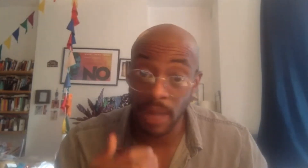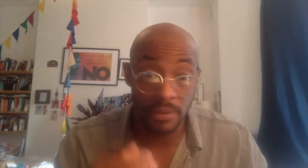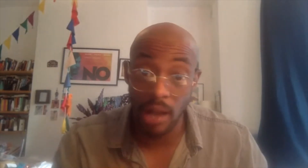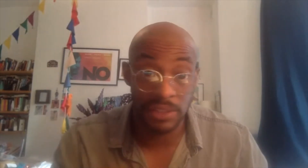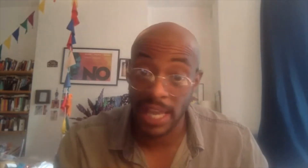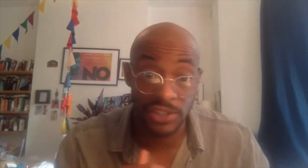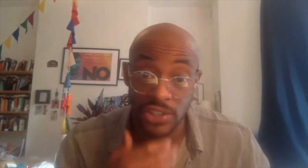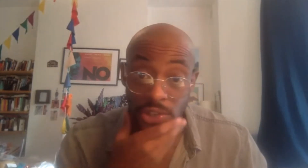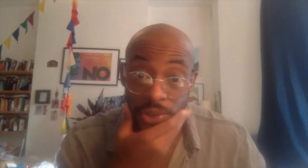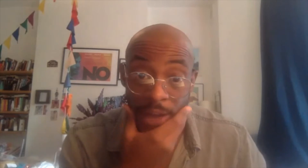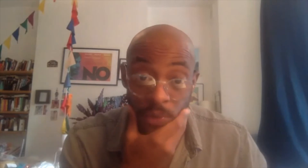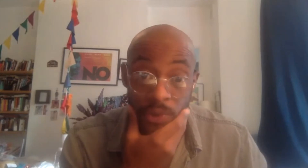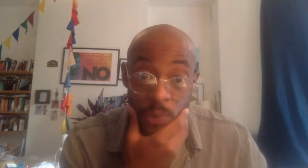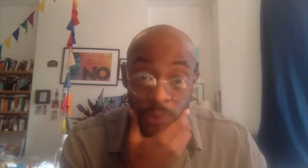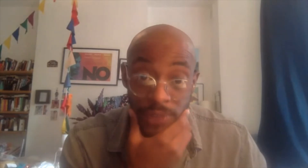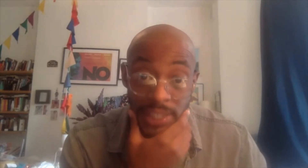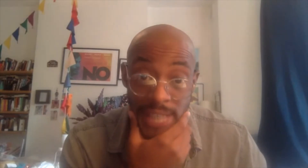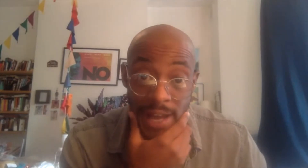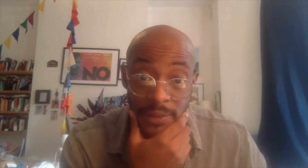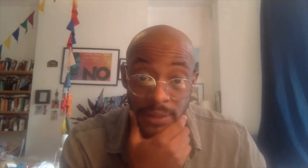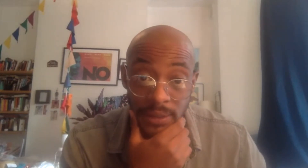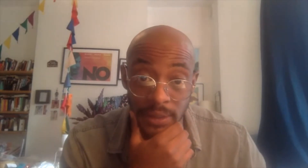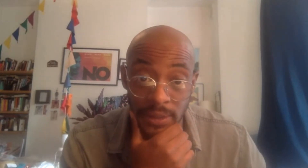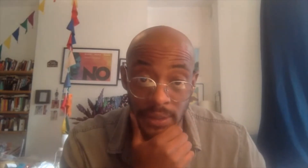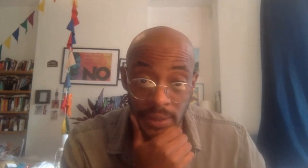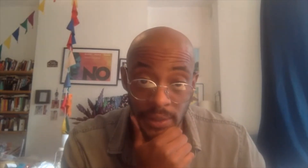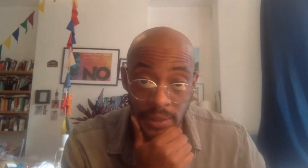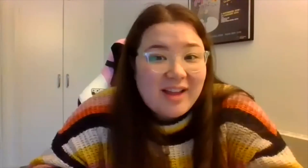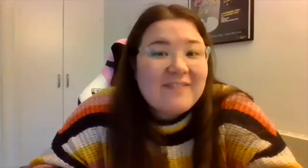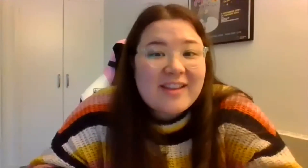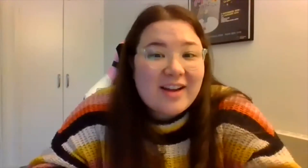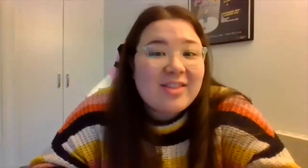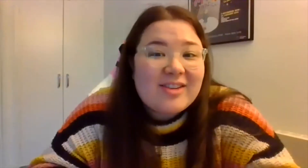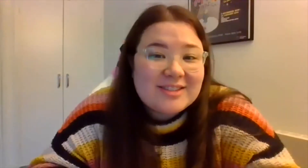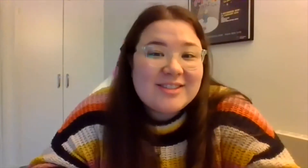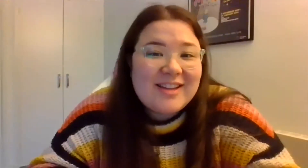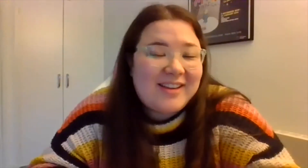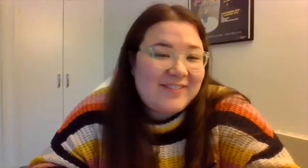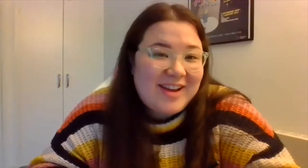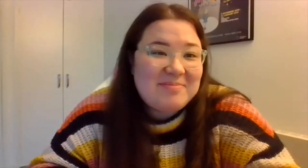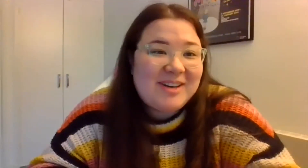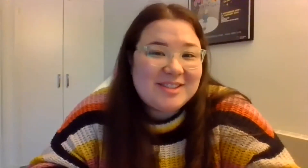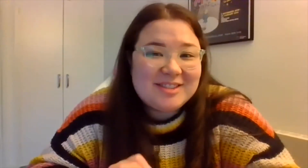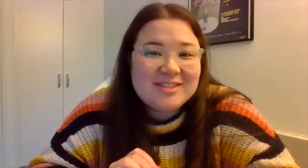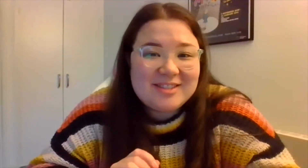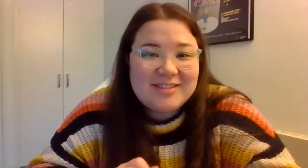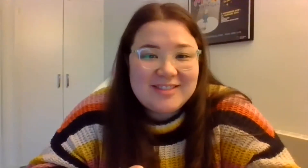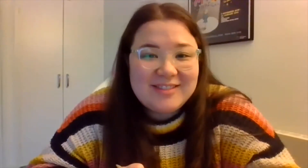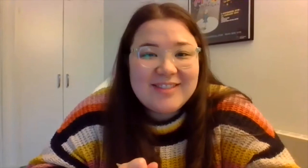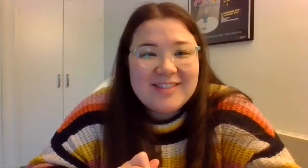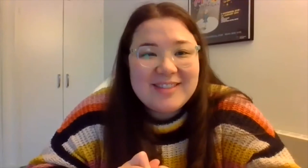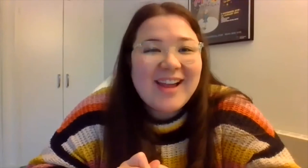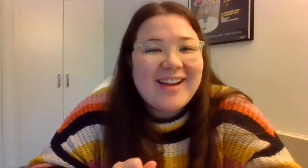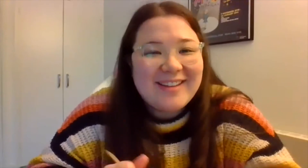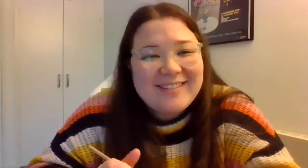I'll text you and we'll figure this out. I would love that a lot. Thank you very much. Yeah